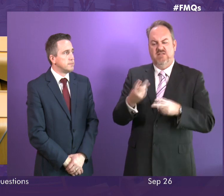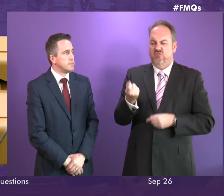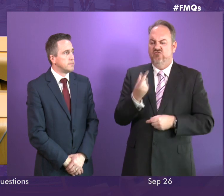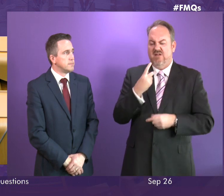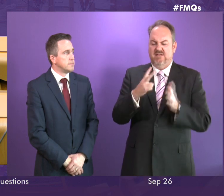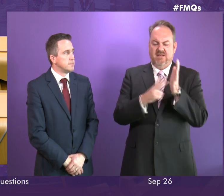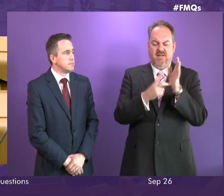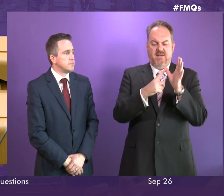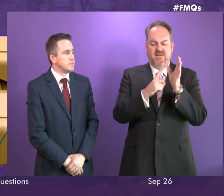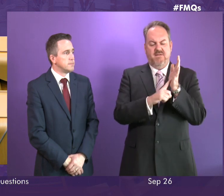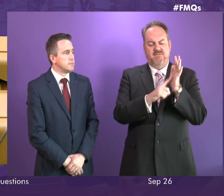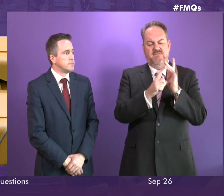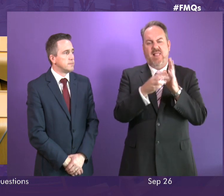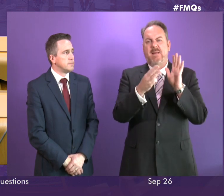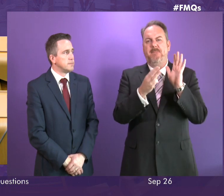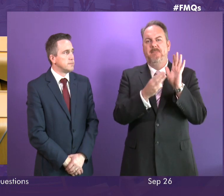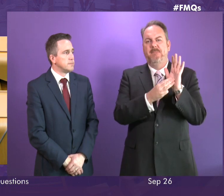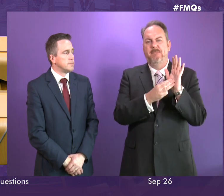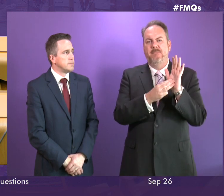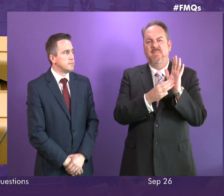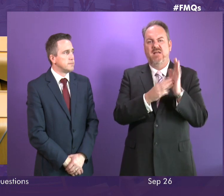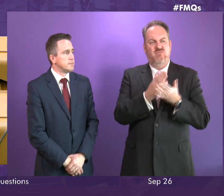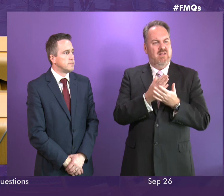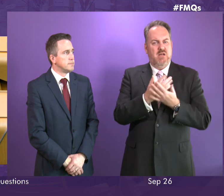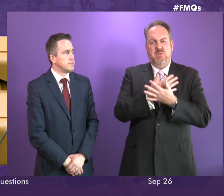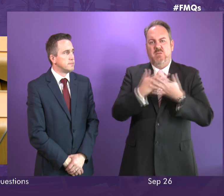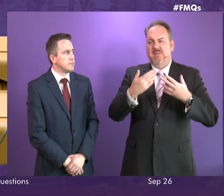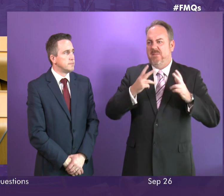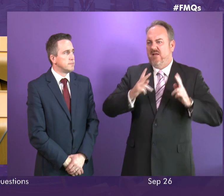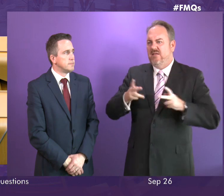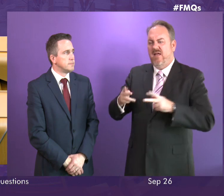Unfortunately, the posters convey what is a tragic truth for far too many. I acknowledge